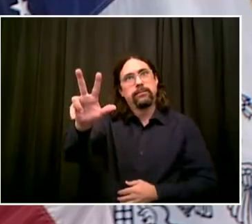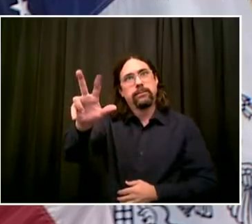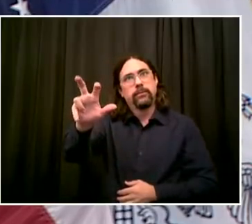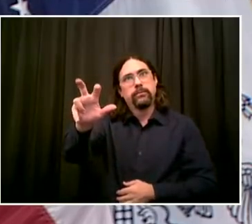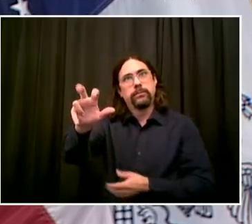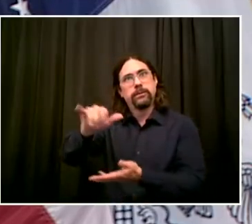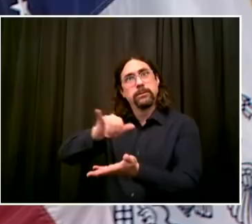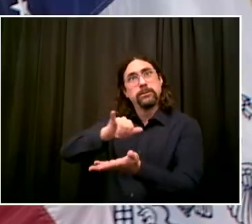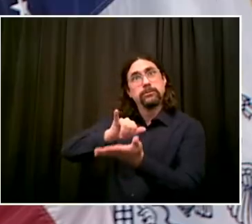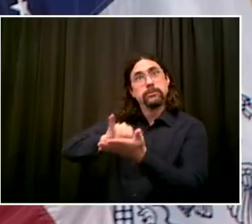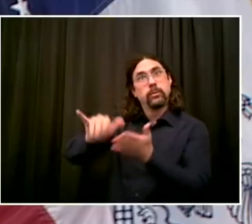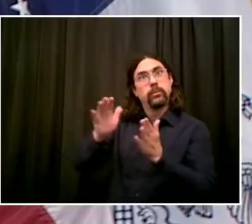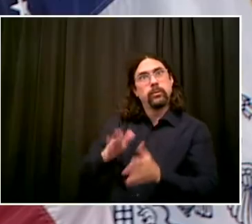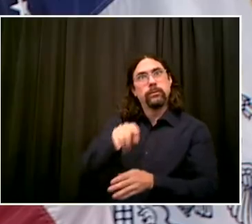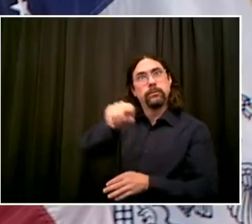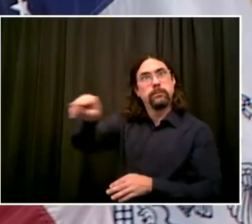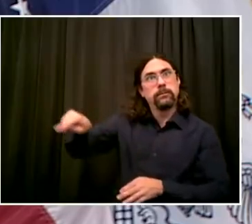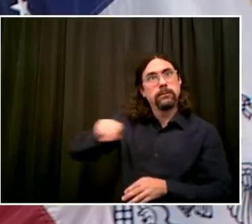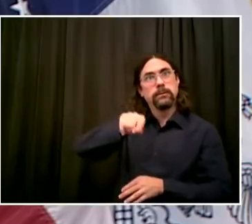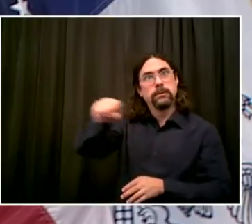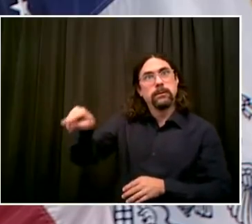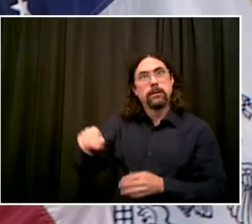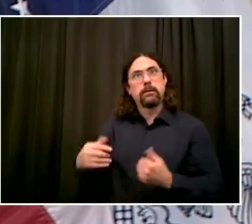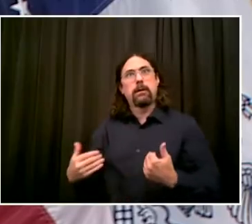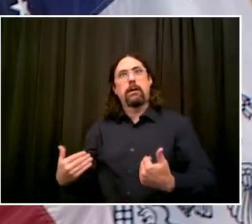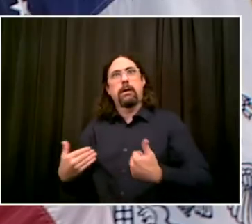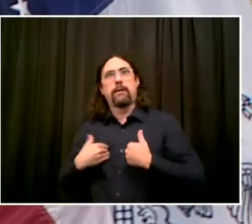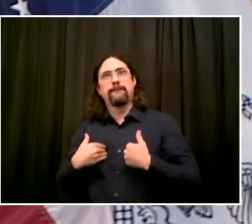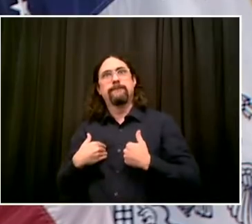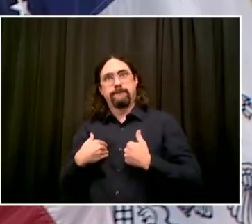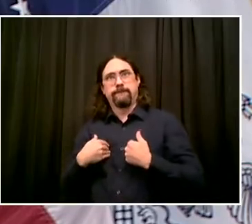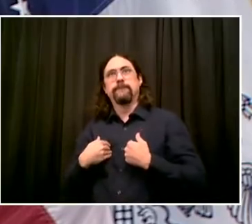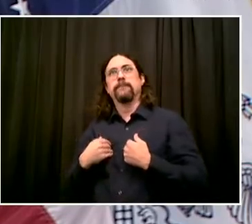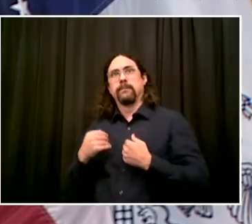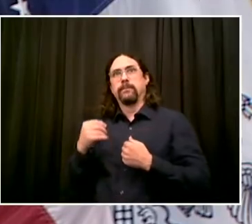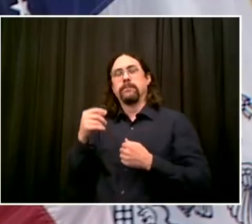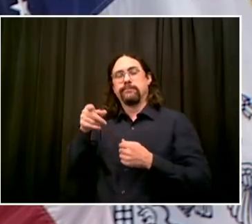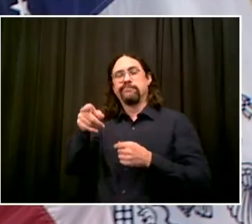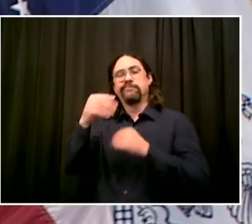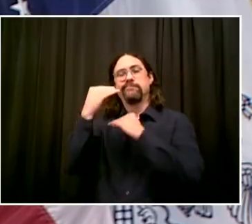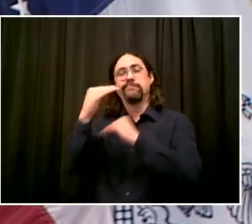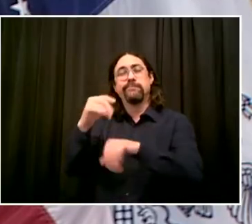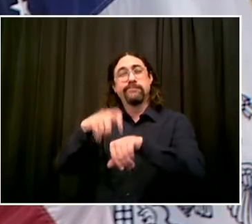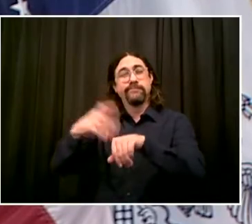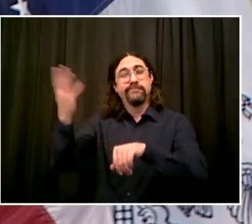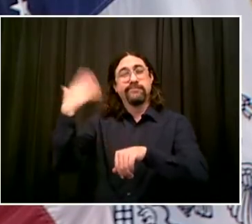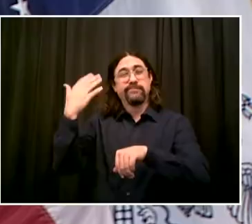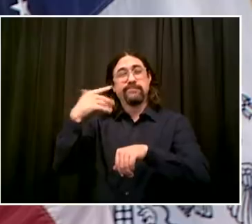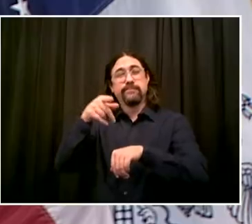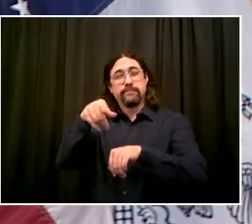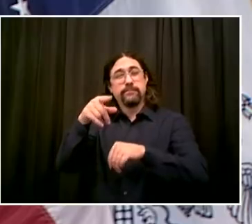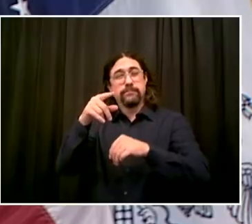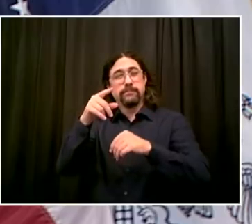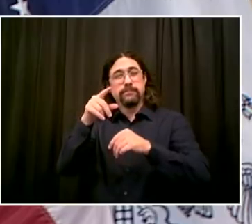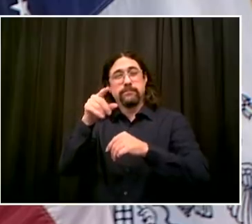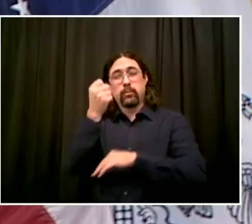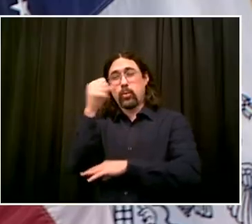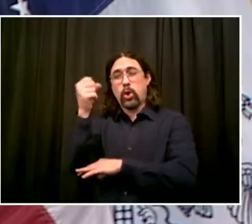YORKERS THAT ARE SO FACING CRIMINAL CHARGES FOR IOVLATING